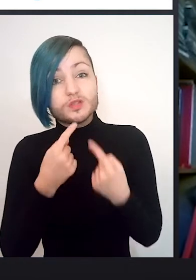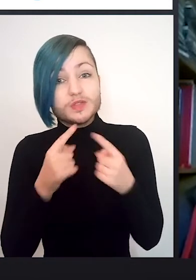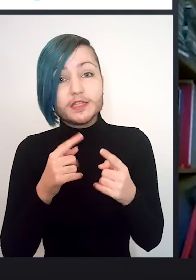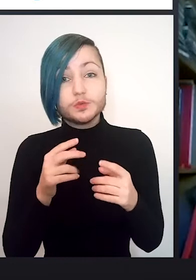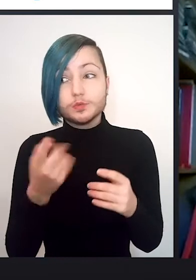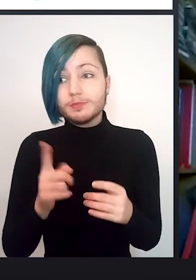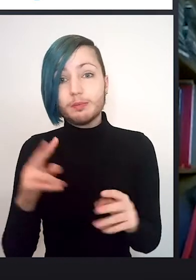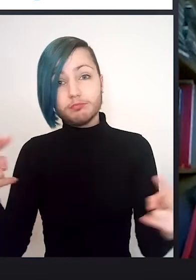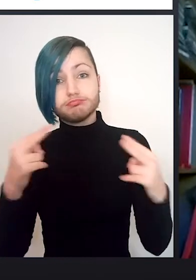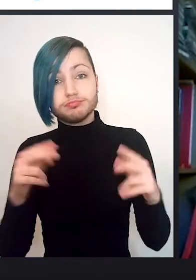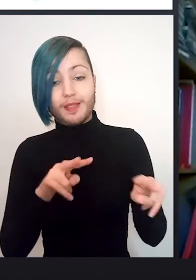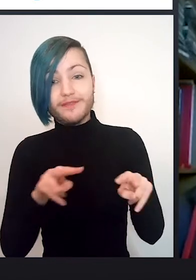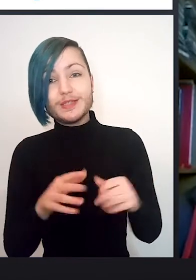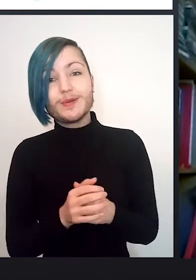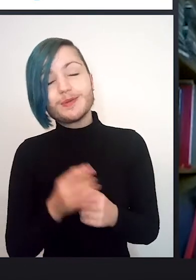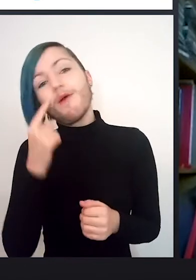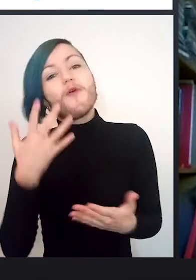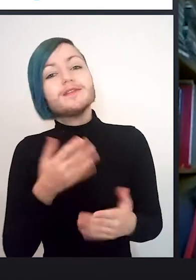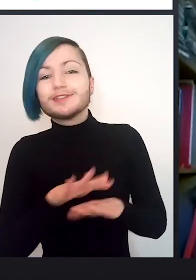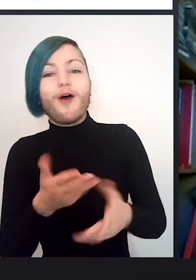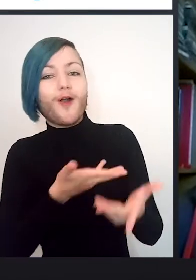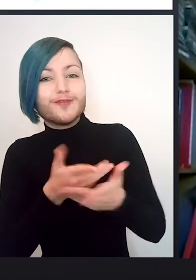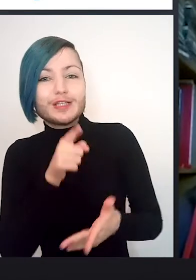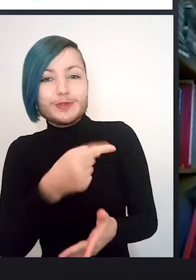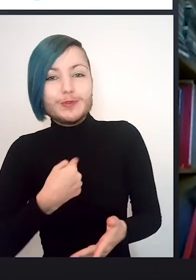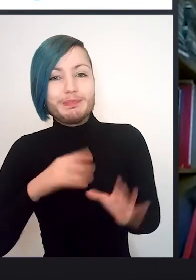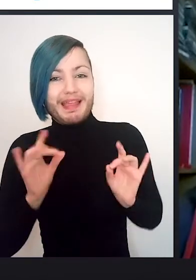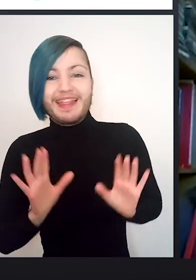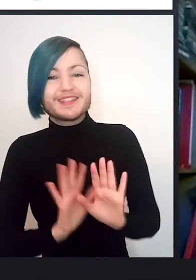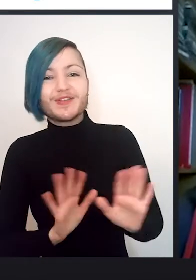Obviously this isn't a conversation just between you and myself,